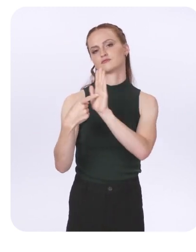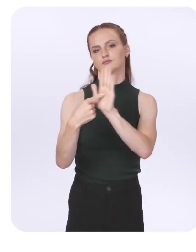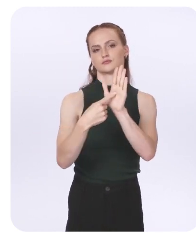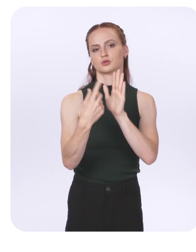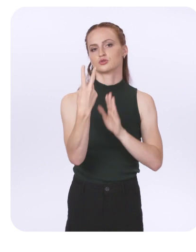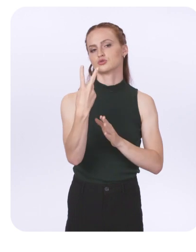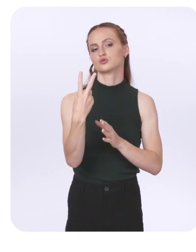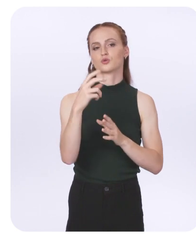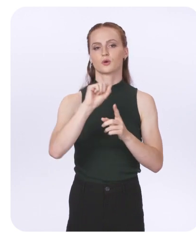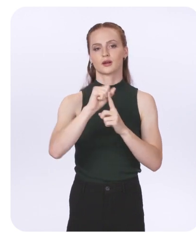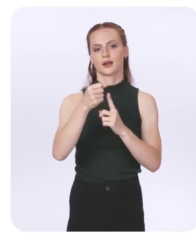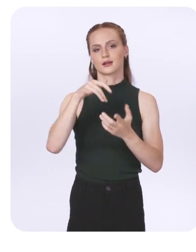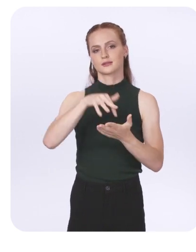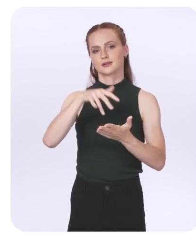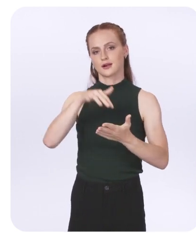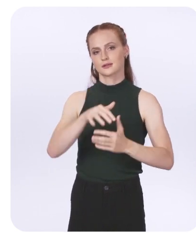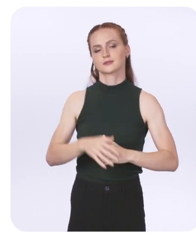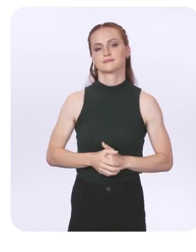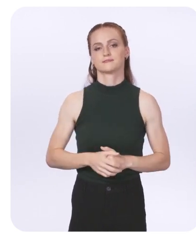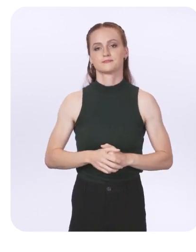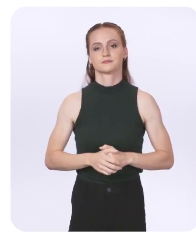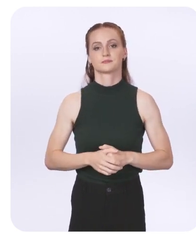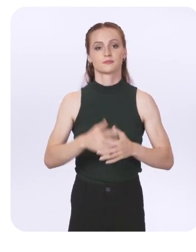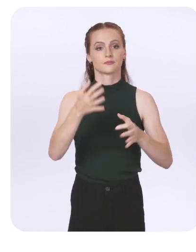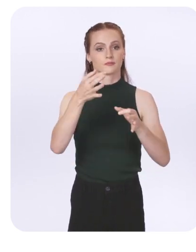For this session, I’ll focus on the store discovery part